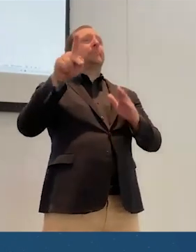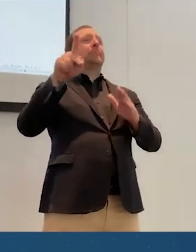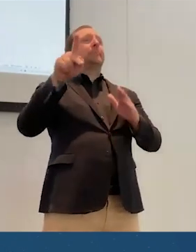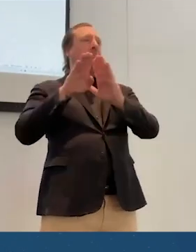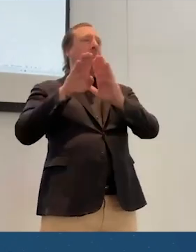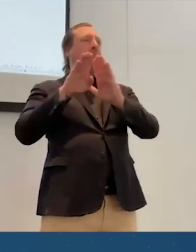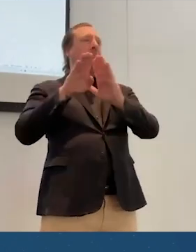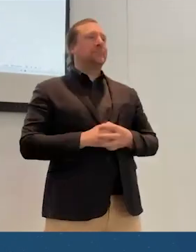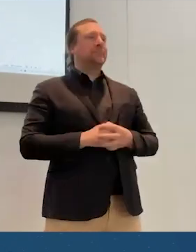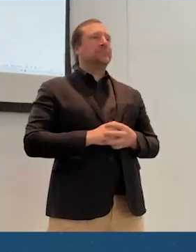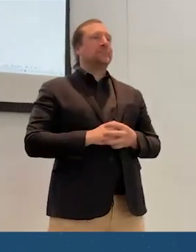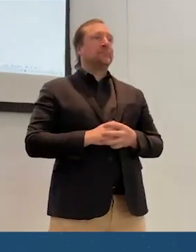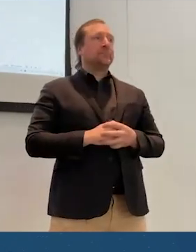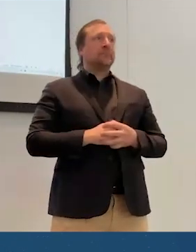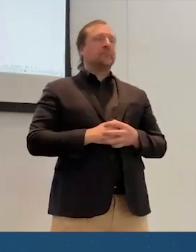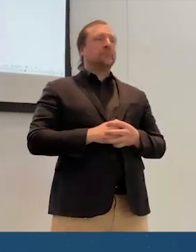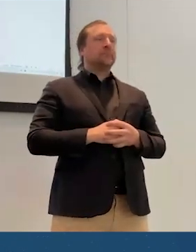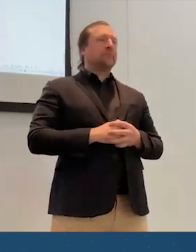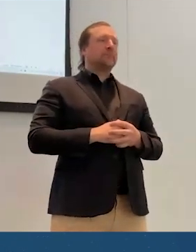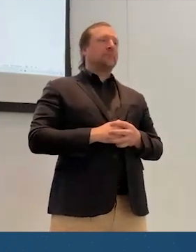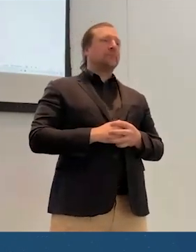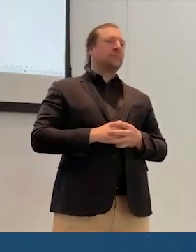I'm not sure, really.